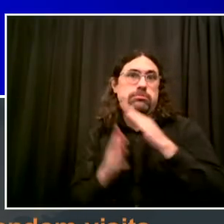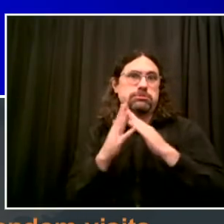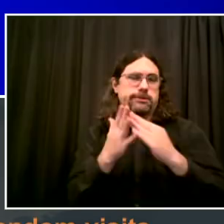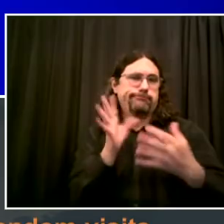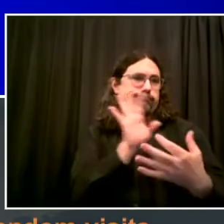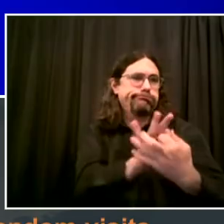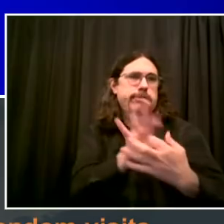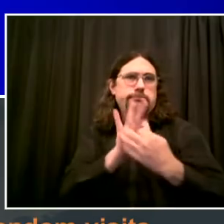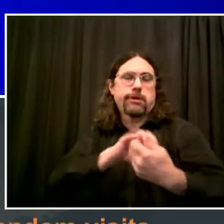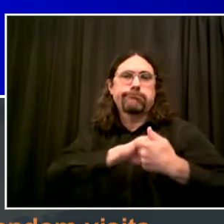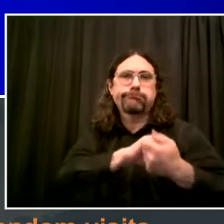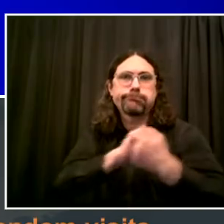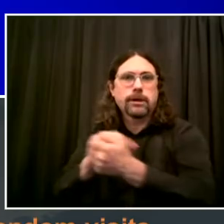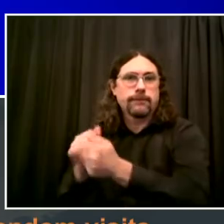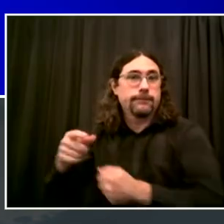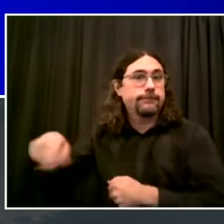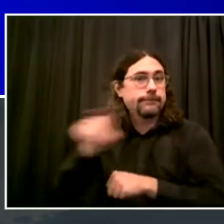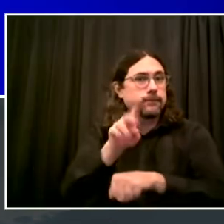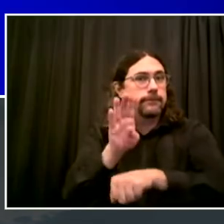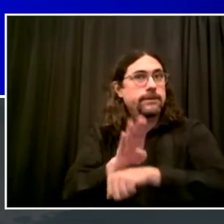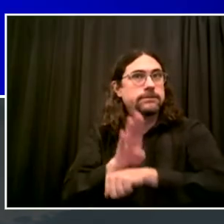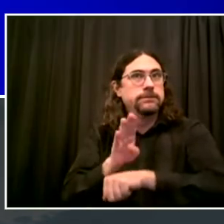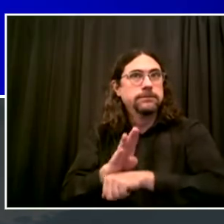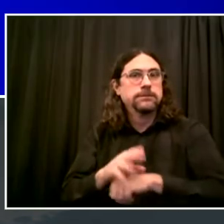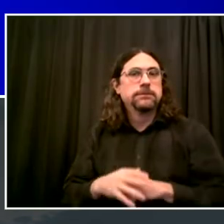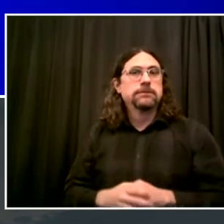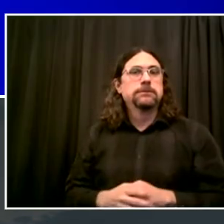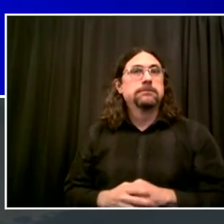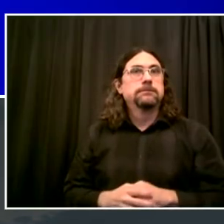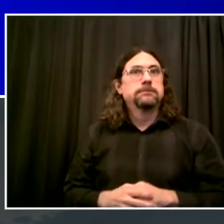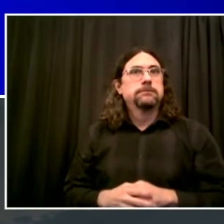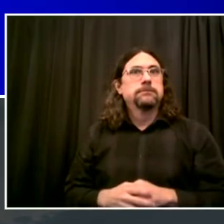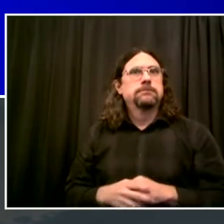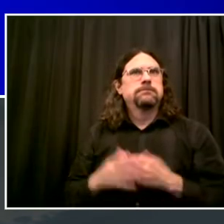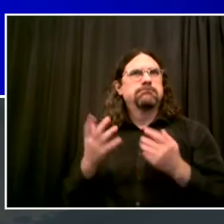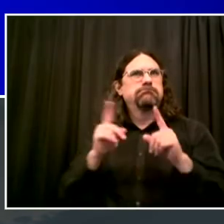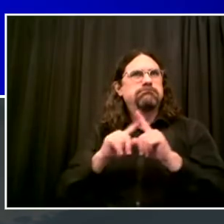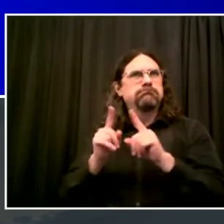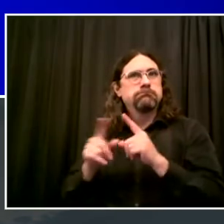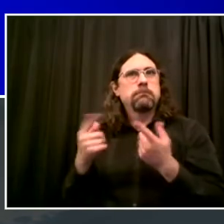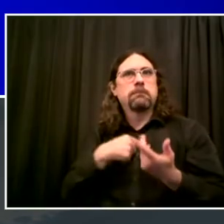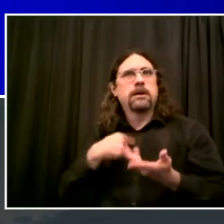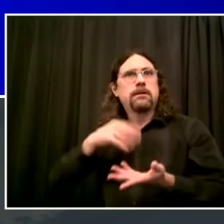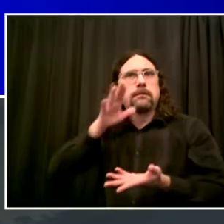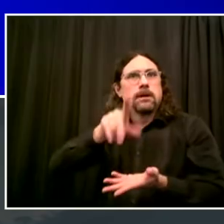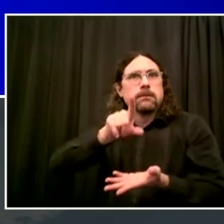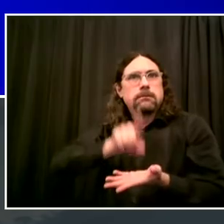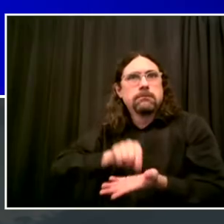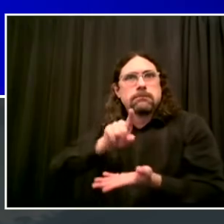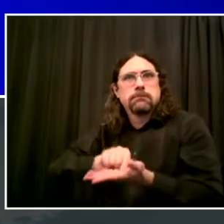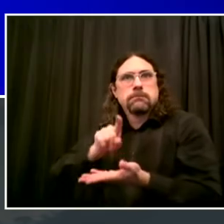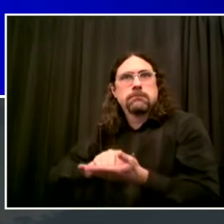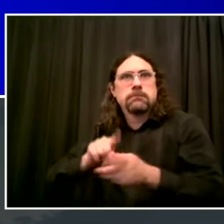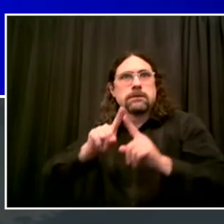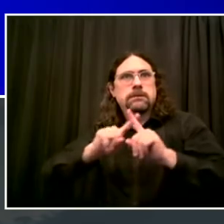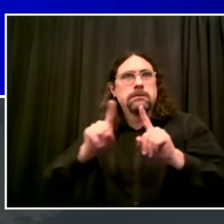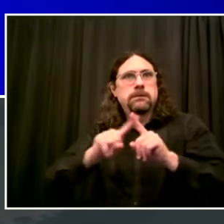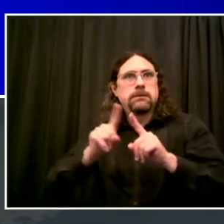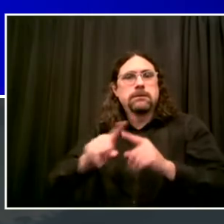DIFFERENT AGENCIES. FROM THE SMALL BUSINESS SERVICES DEPARTMENT AND CONSUMEAND WORKER PROTECTION. SOAWHARWE E